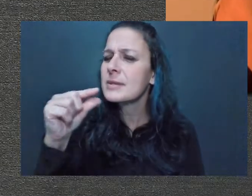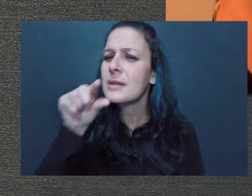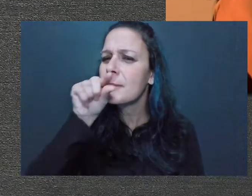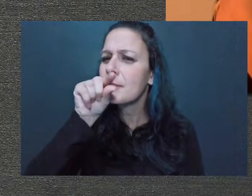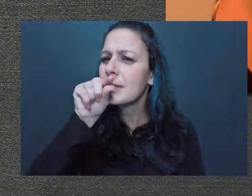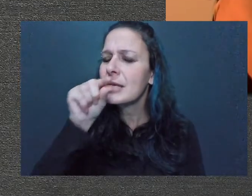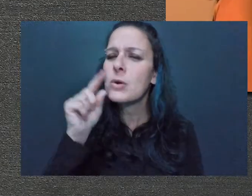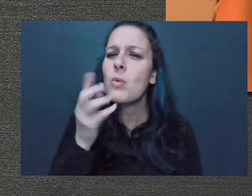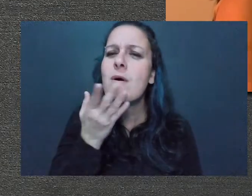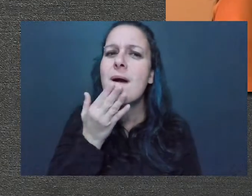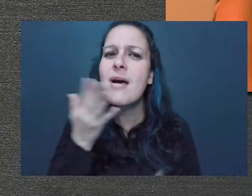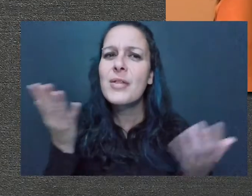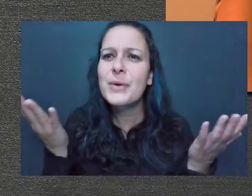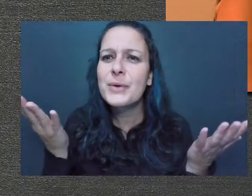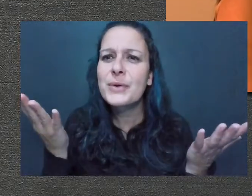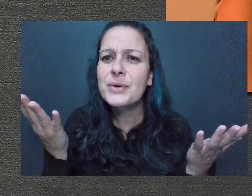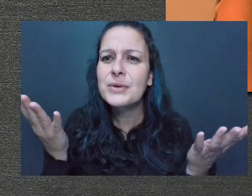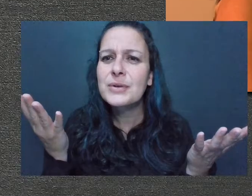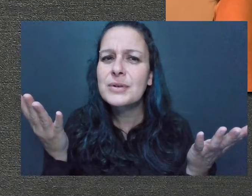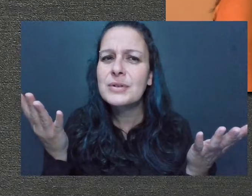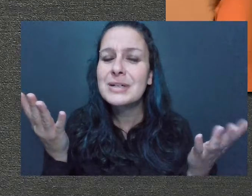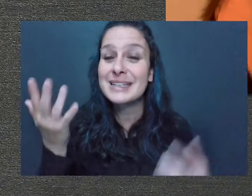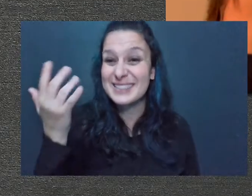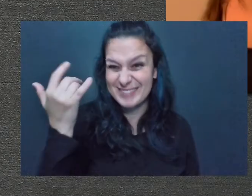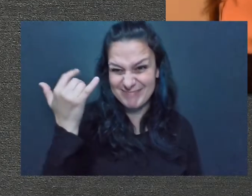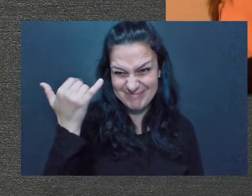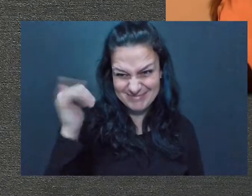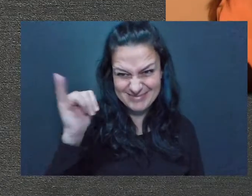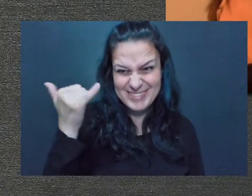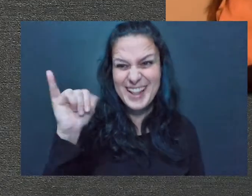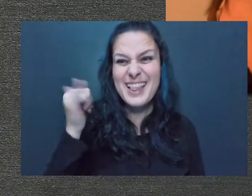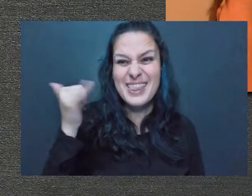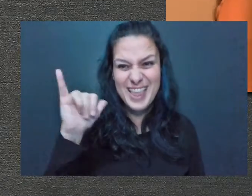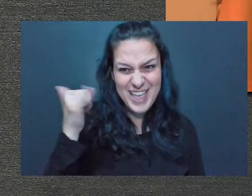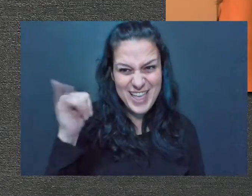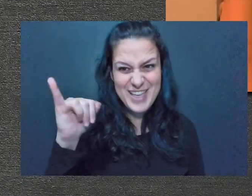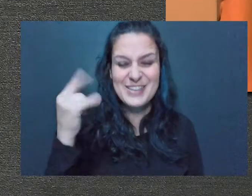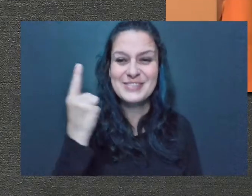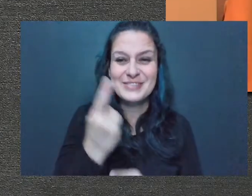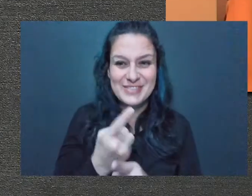The beak is, yes, it's. [Communication Device] Yellow.